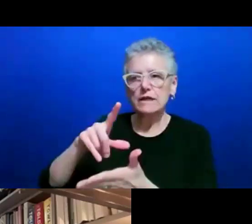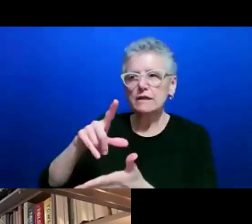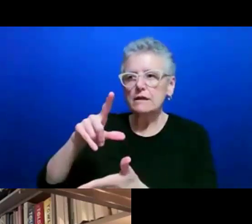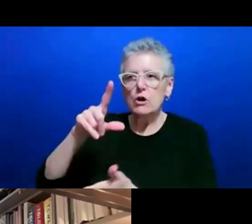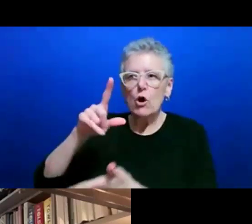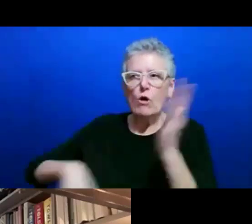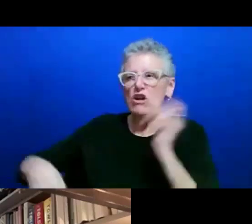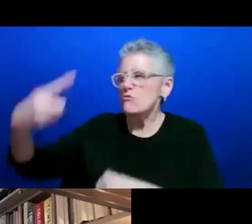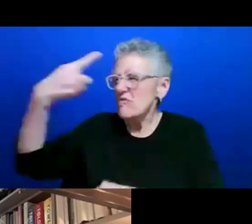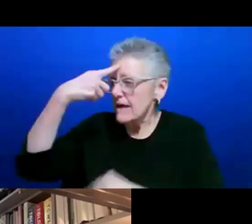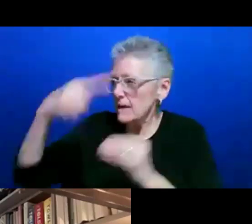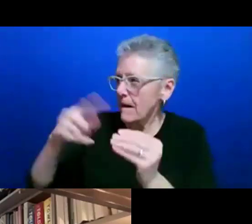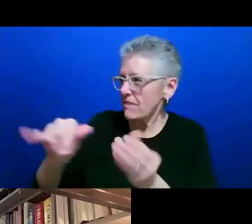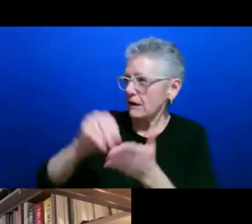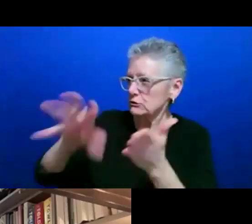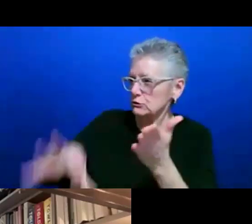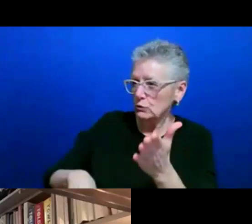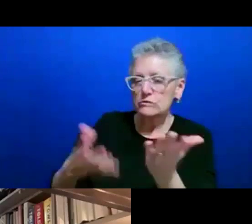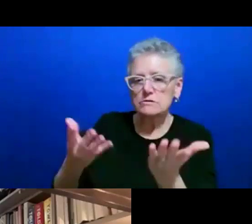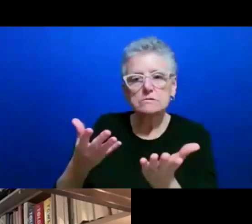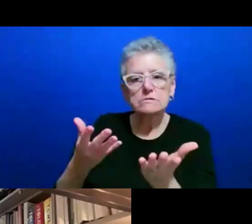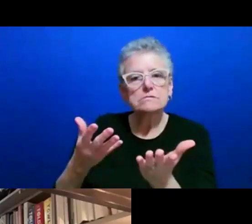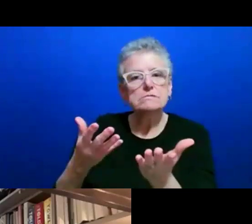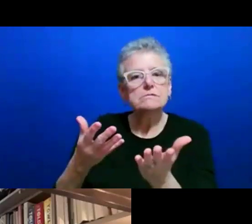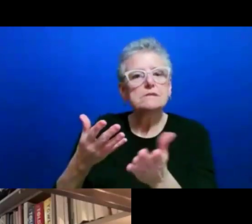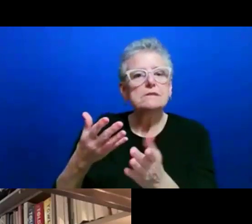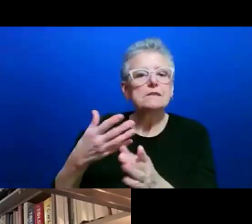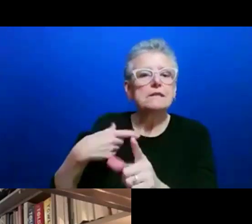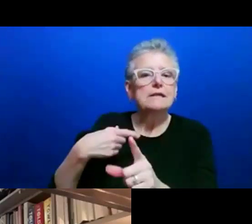and what you're thinking about before you share some additional information today?